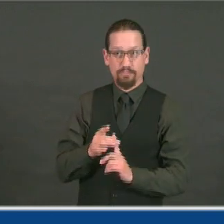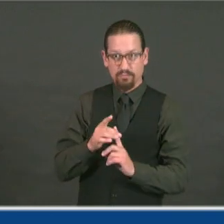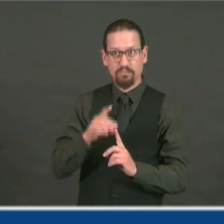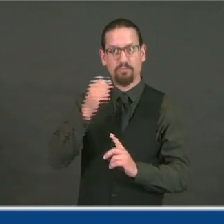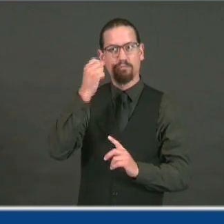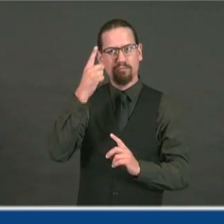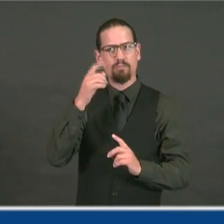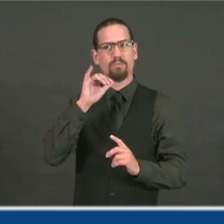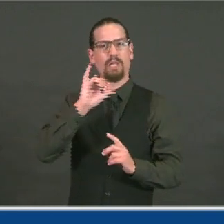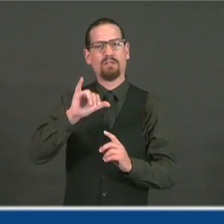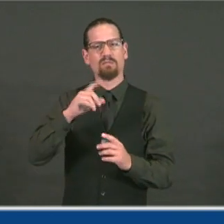(GM)